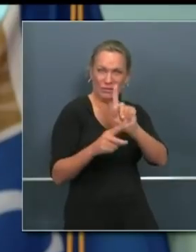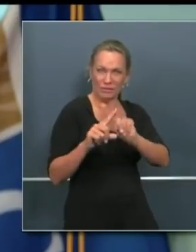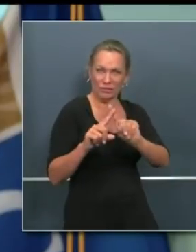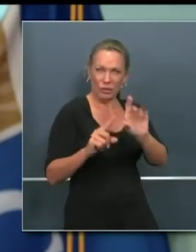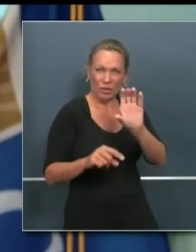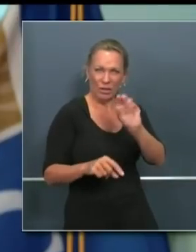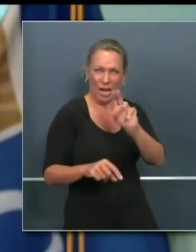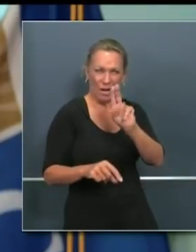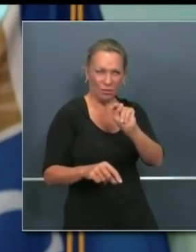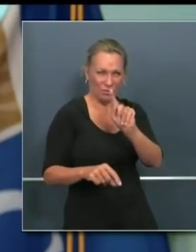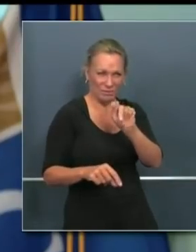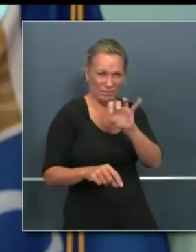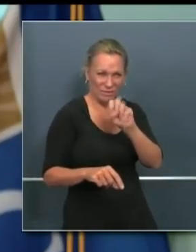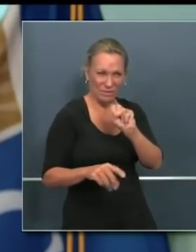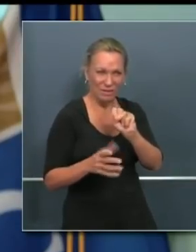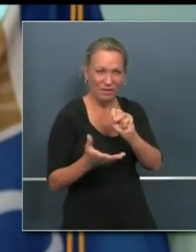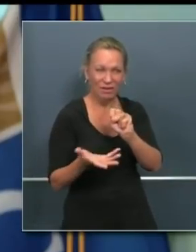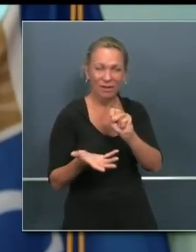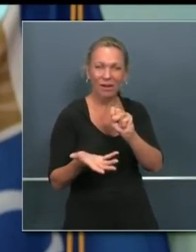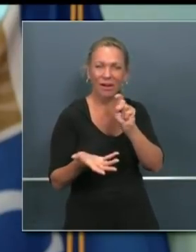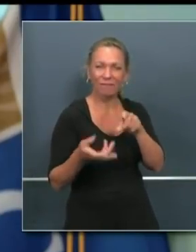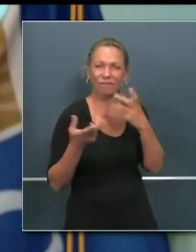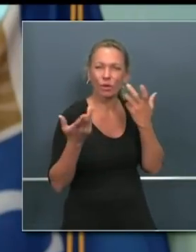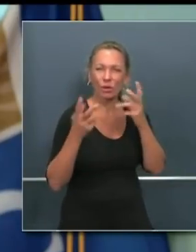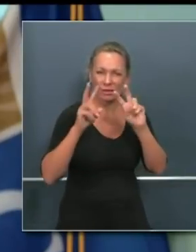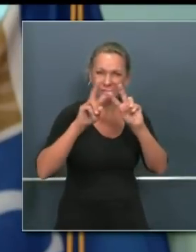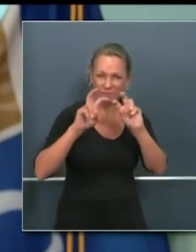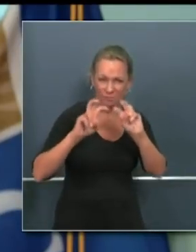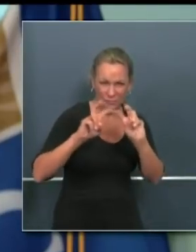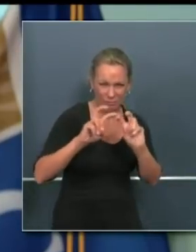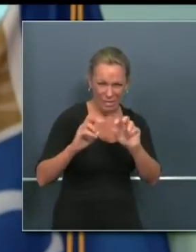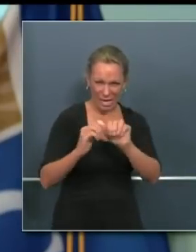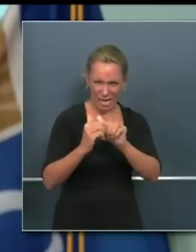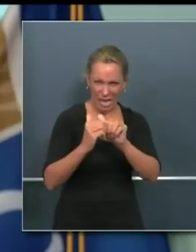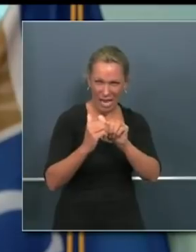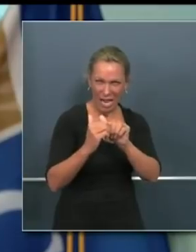AND SCOPE.